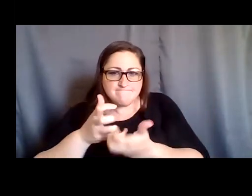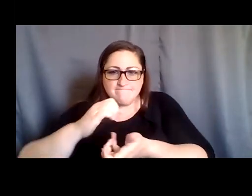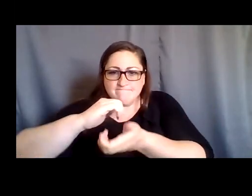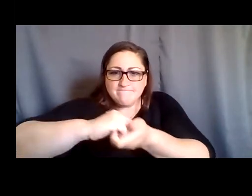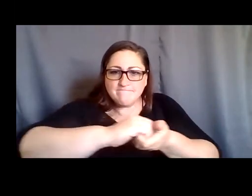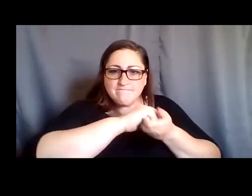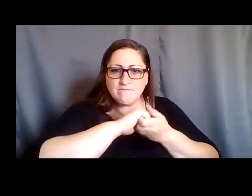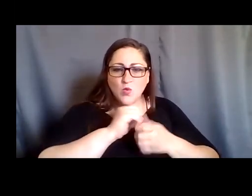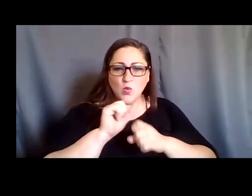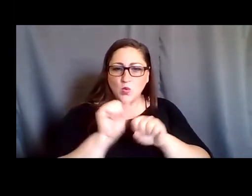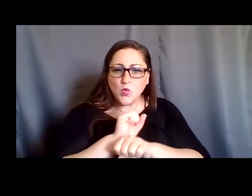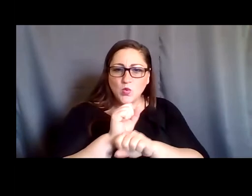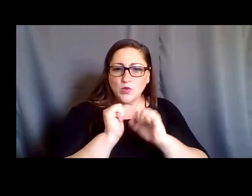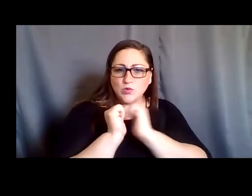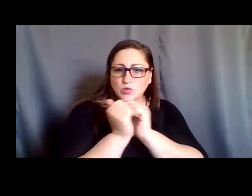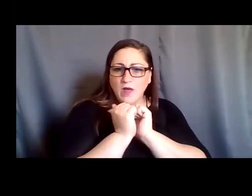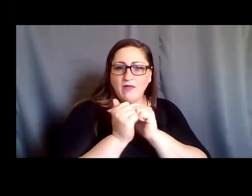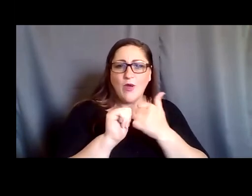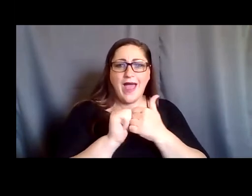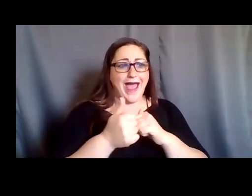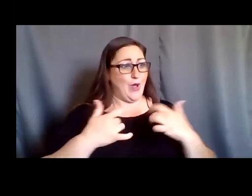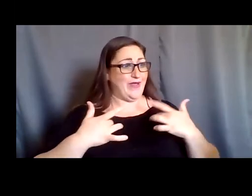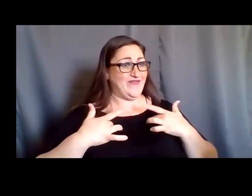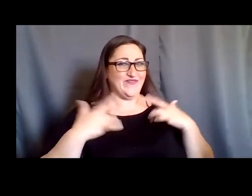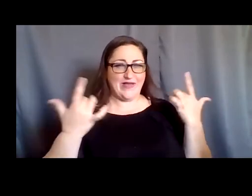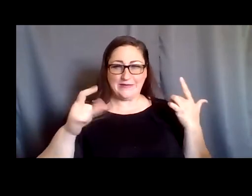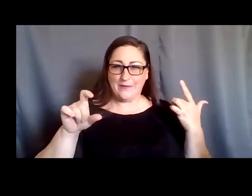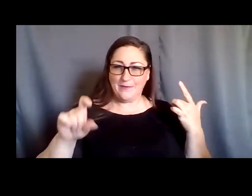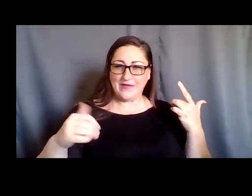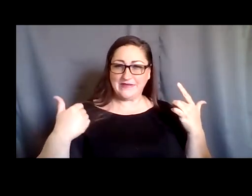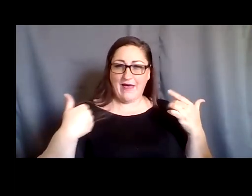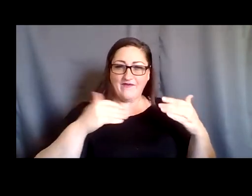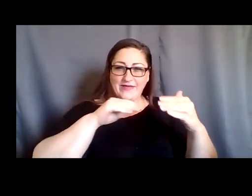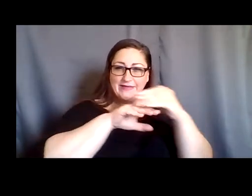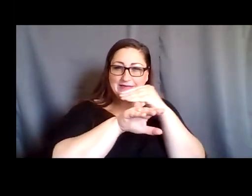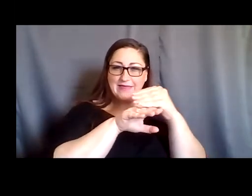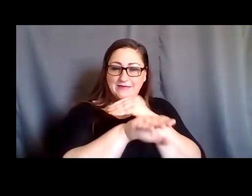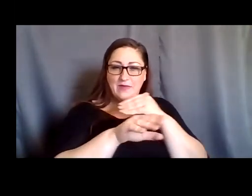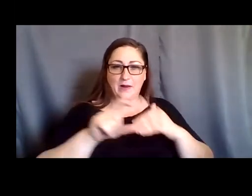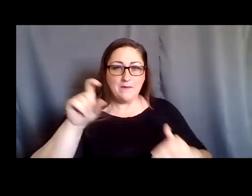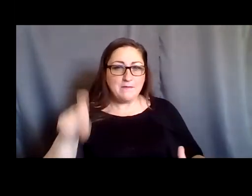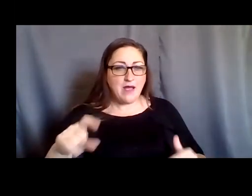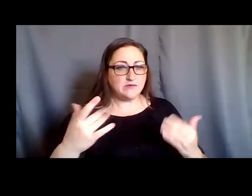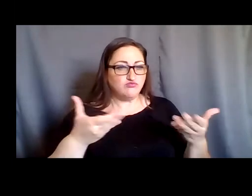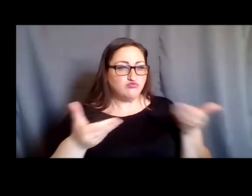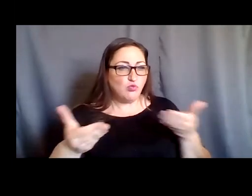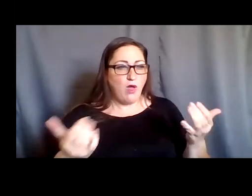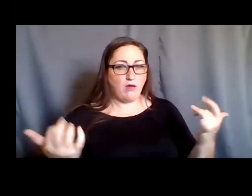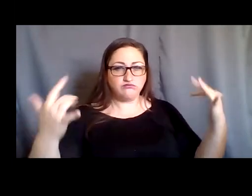to making events as accessible as possible and welcoming as many people as possible.